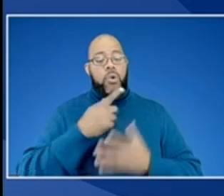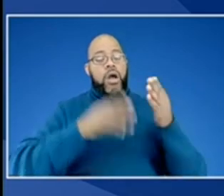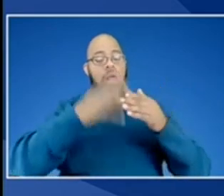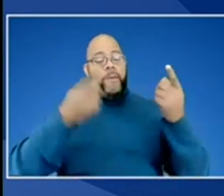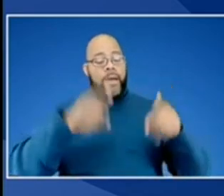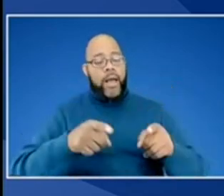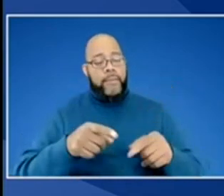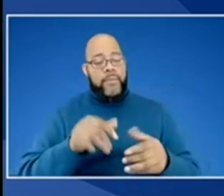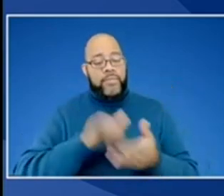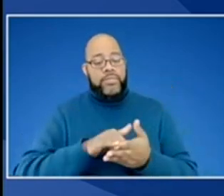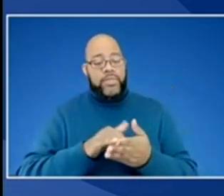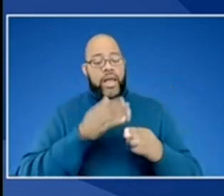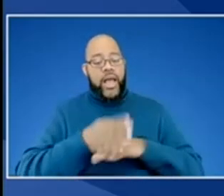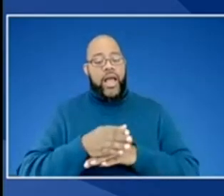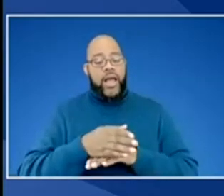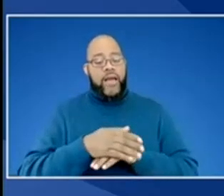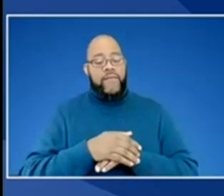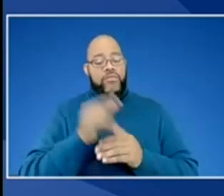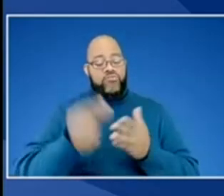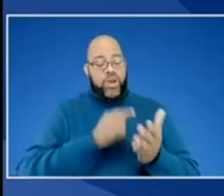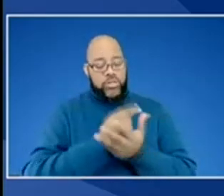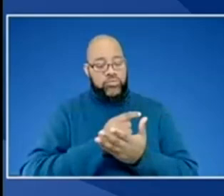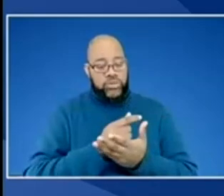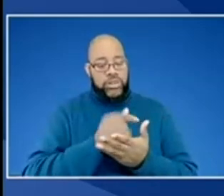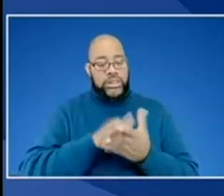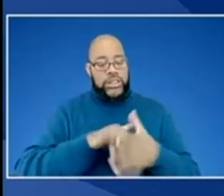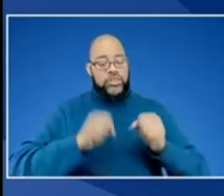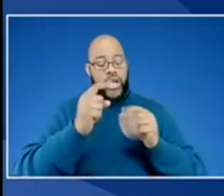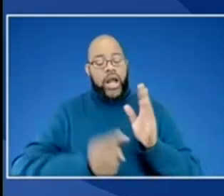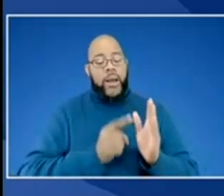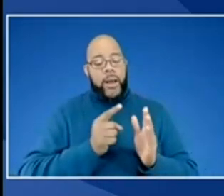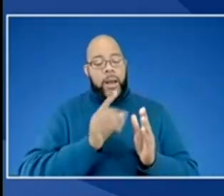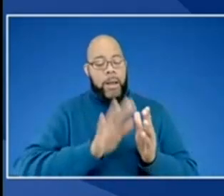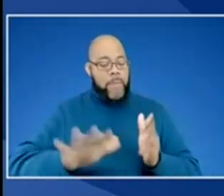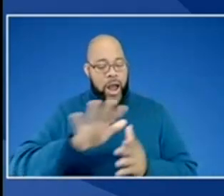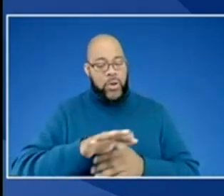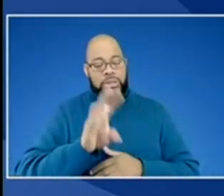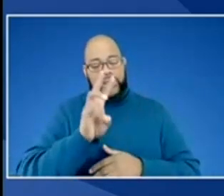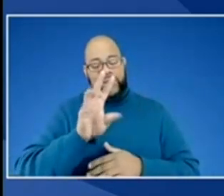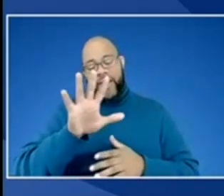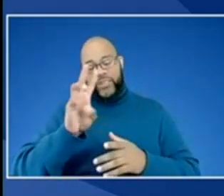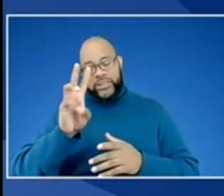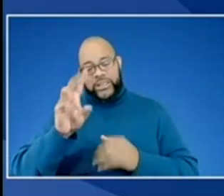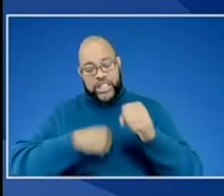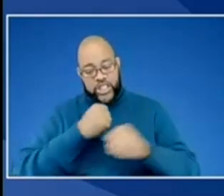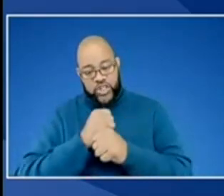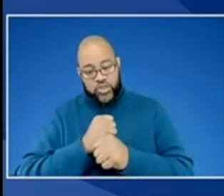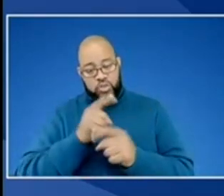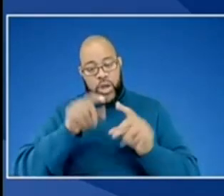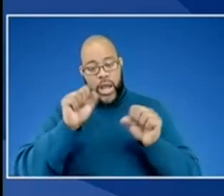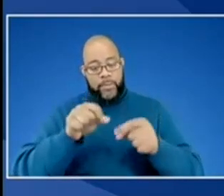after graduation, it took about 6, 5 to 6 years to be able to afford what I thought